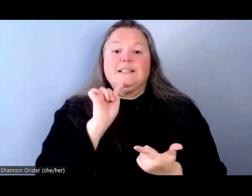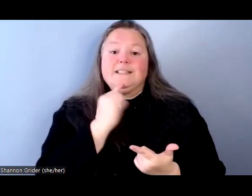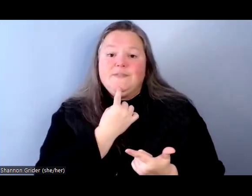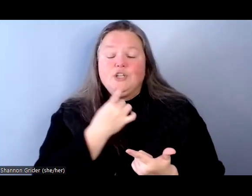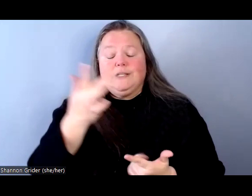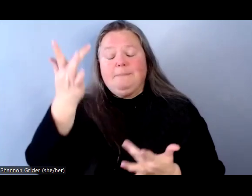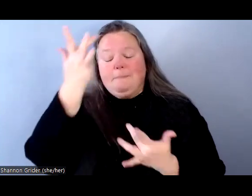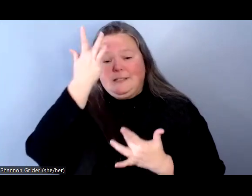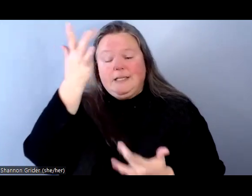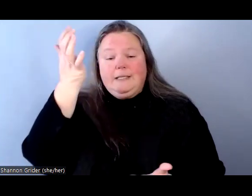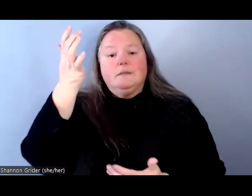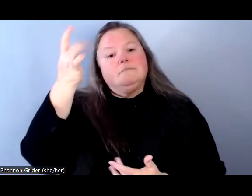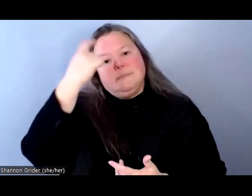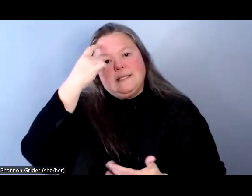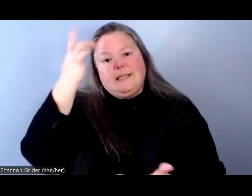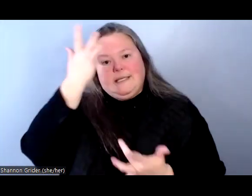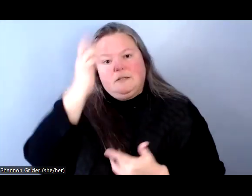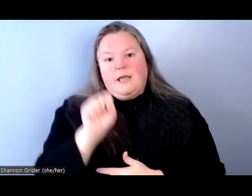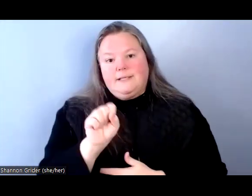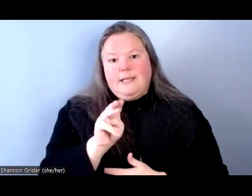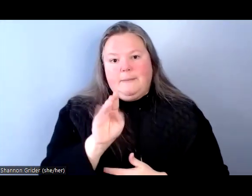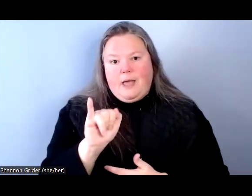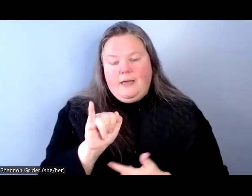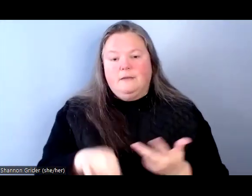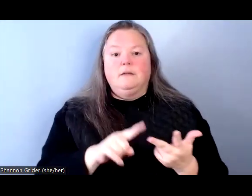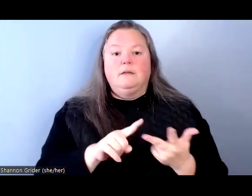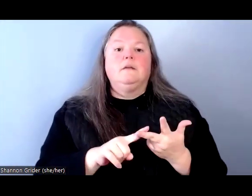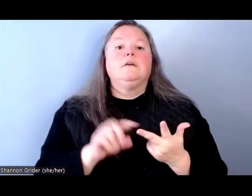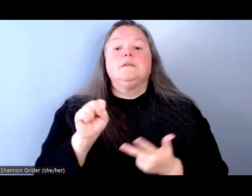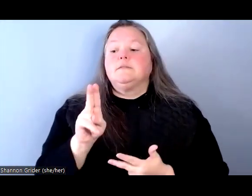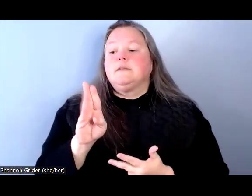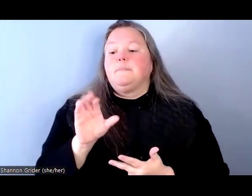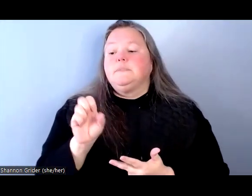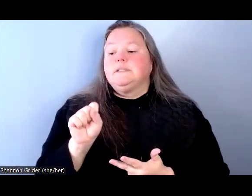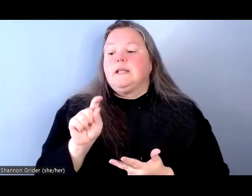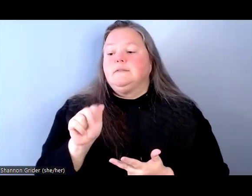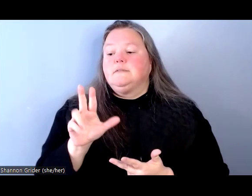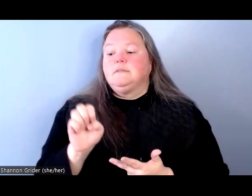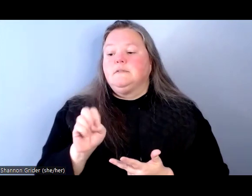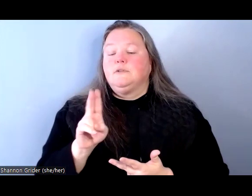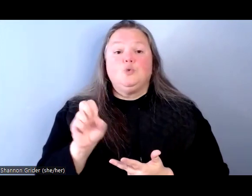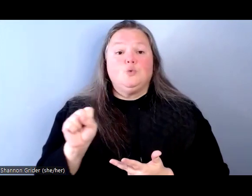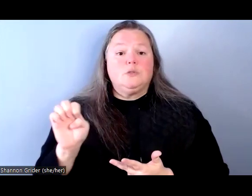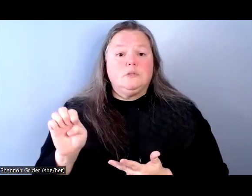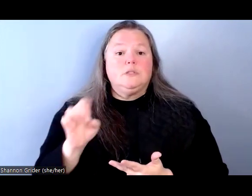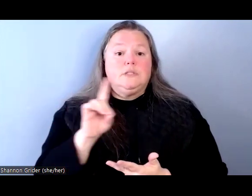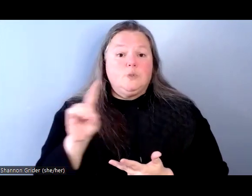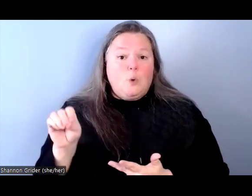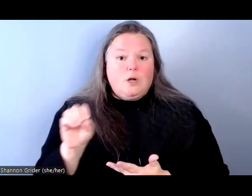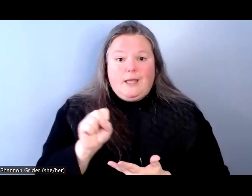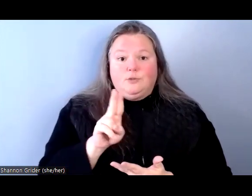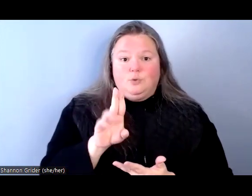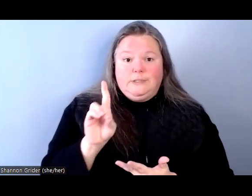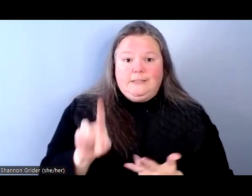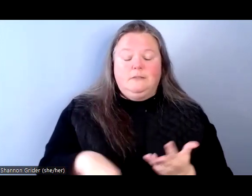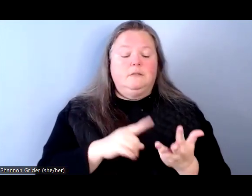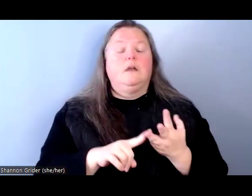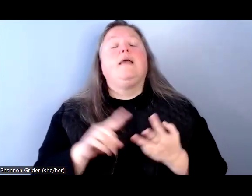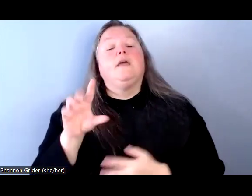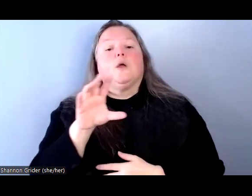Severely Mentally Ill (SMI), Substance Use Disorder (SUD) and